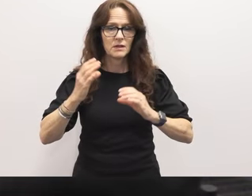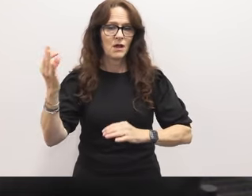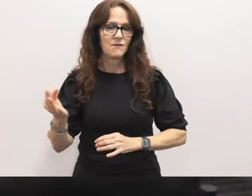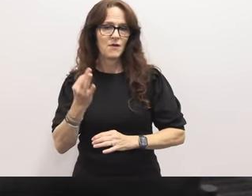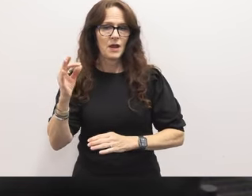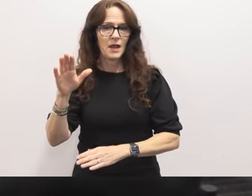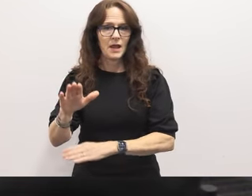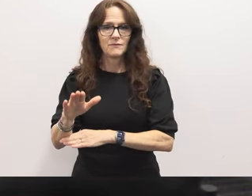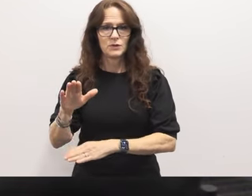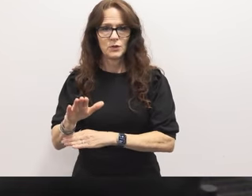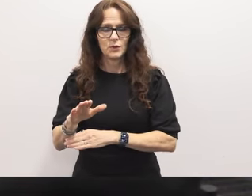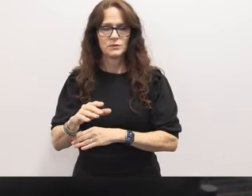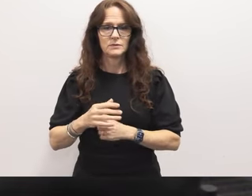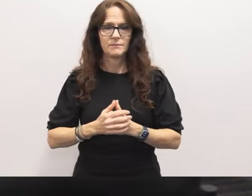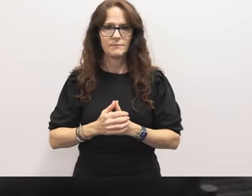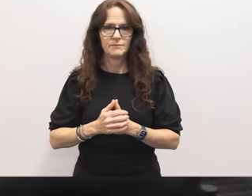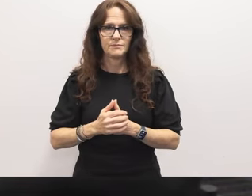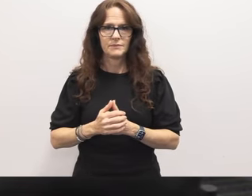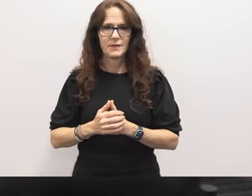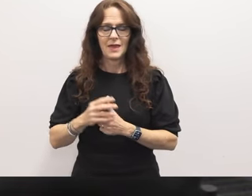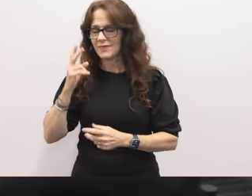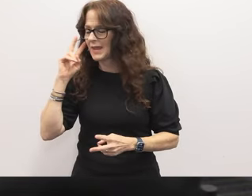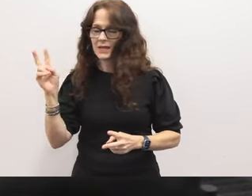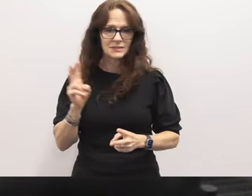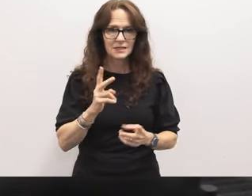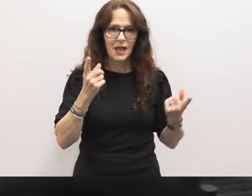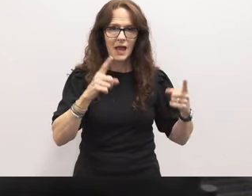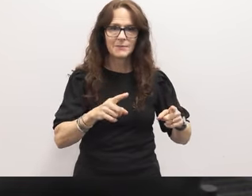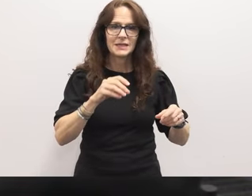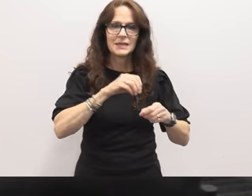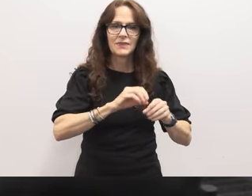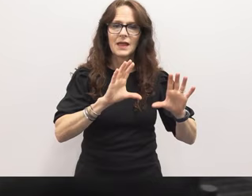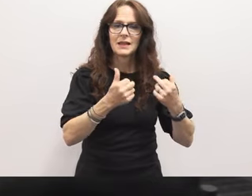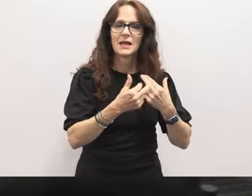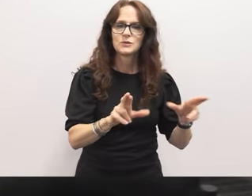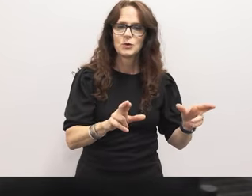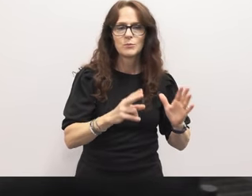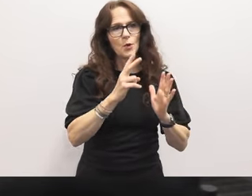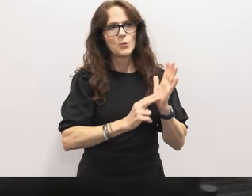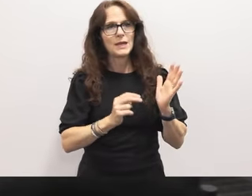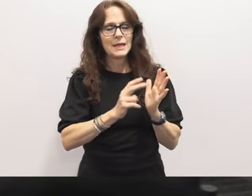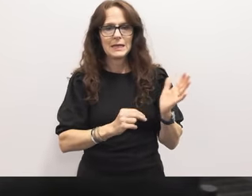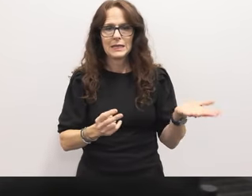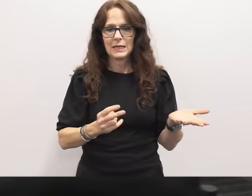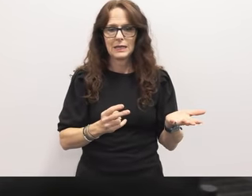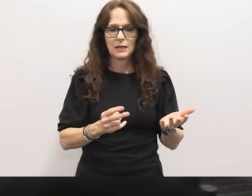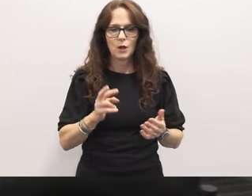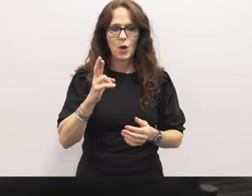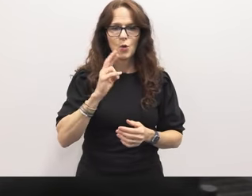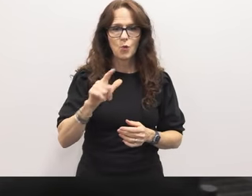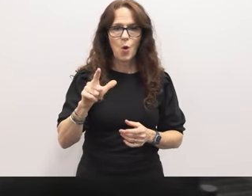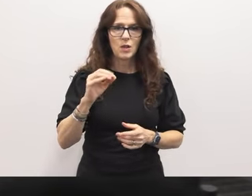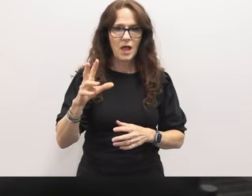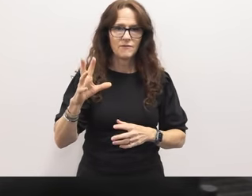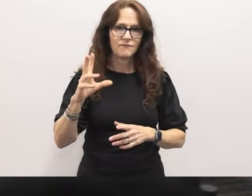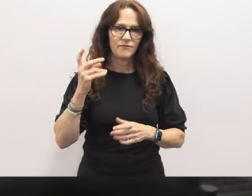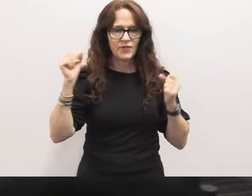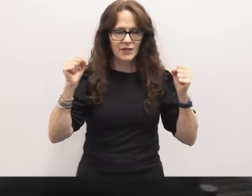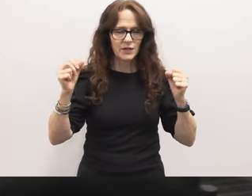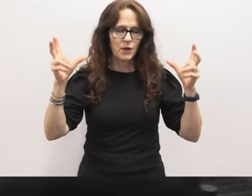would then come into the classroom. And so when we're reading texts like, Roll of Thunder, Hear My Cry, which is one of the eighth grade chord novels.